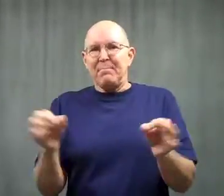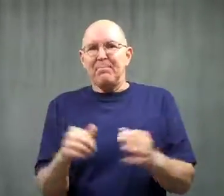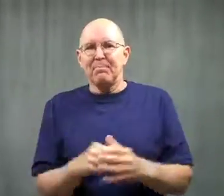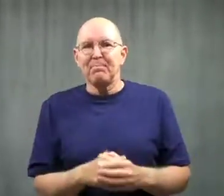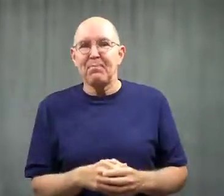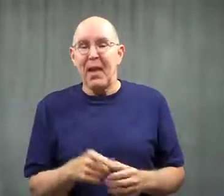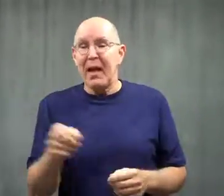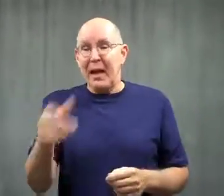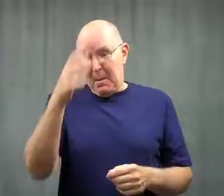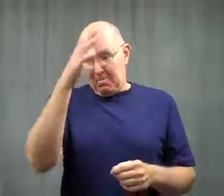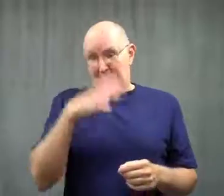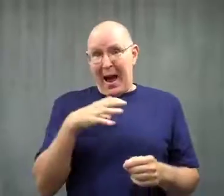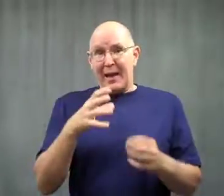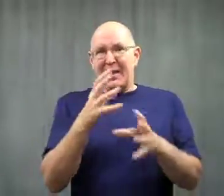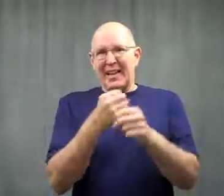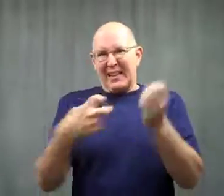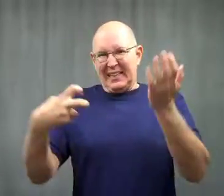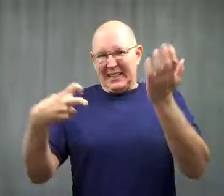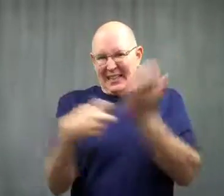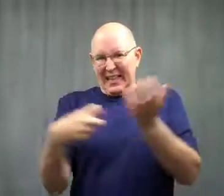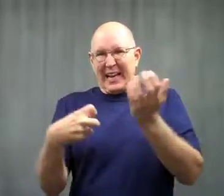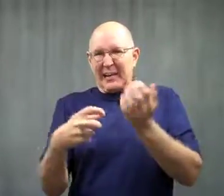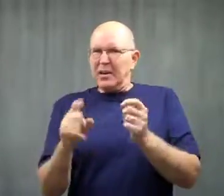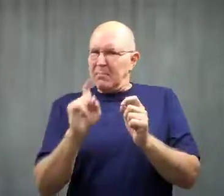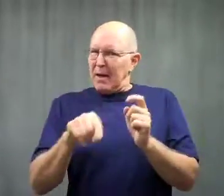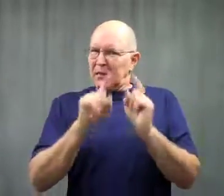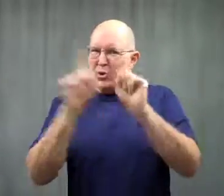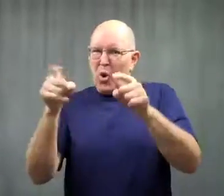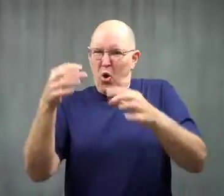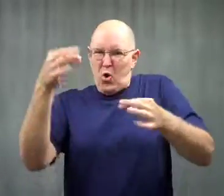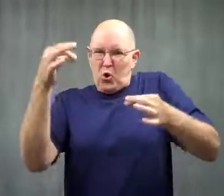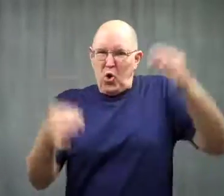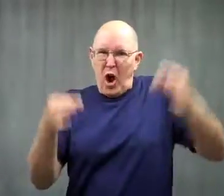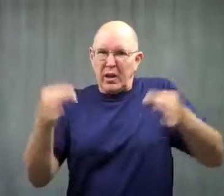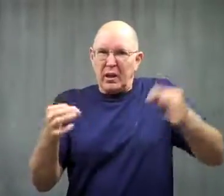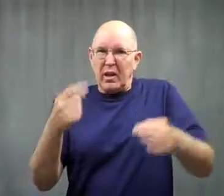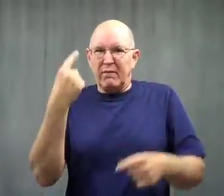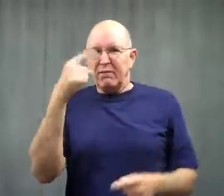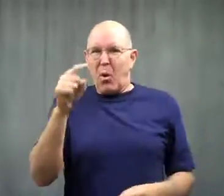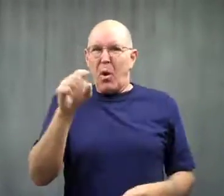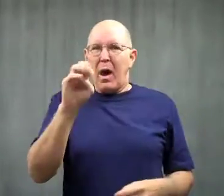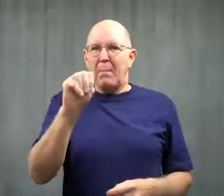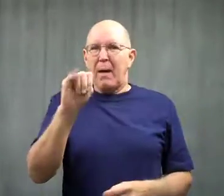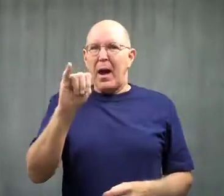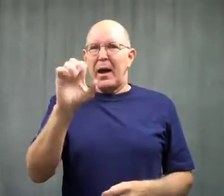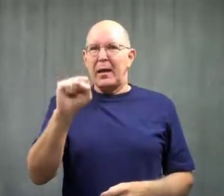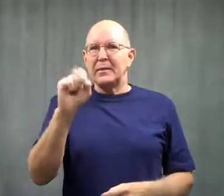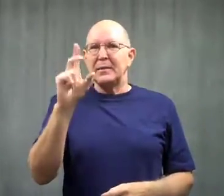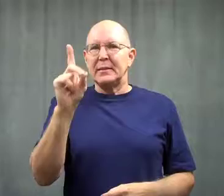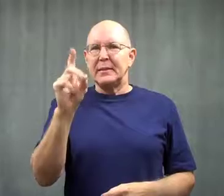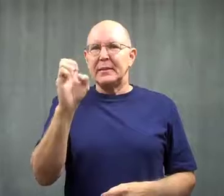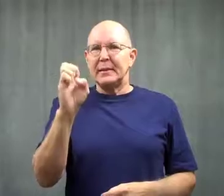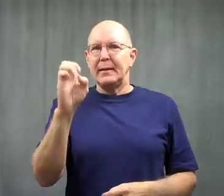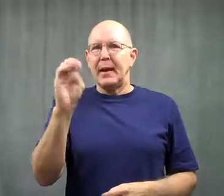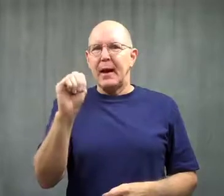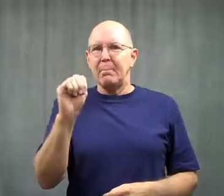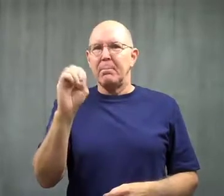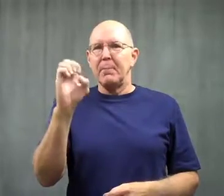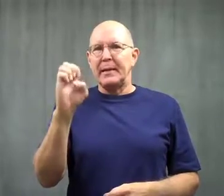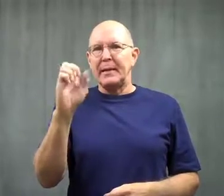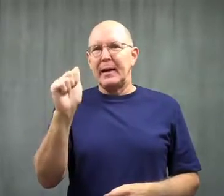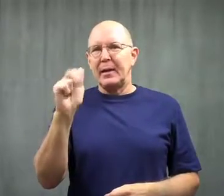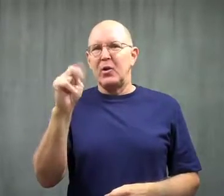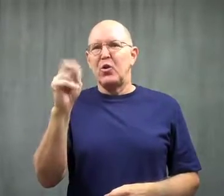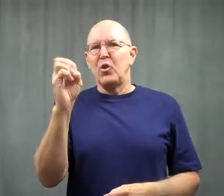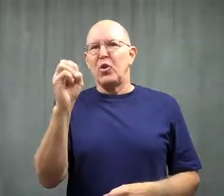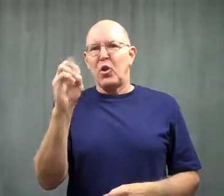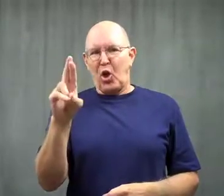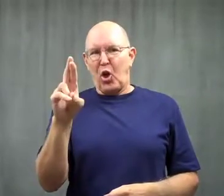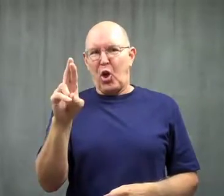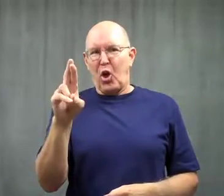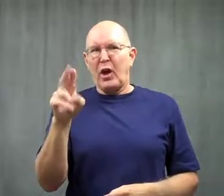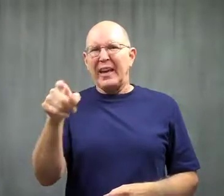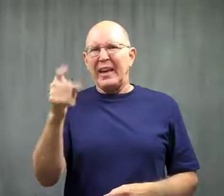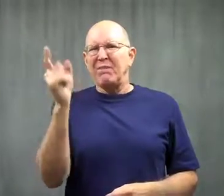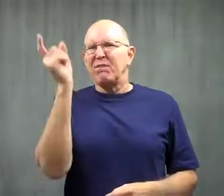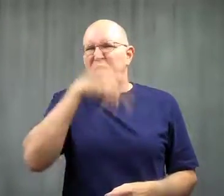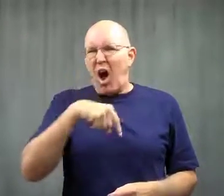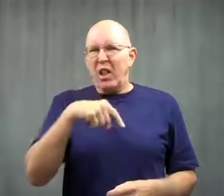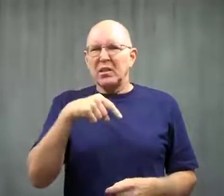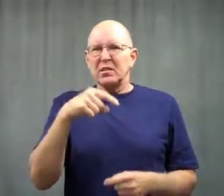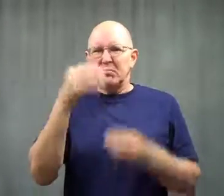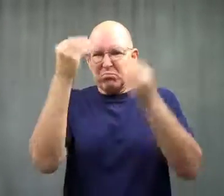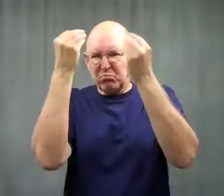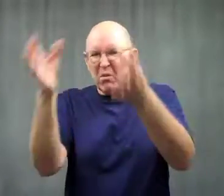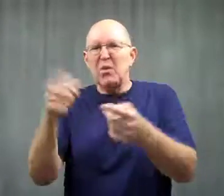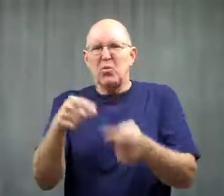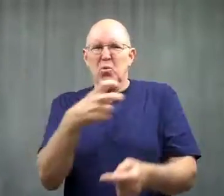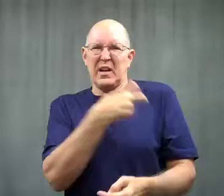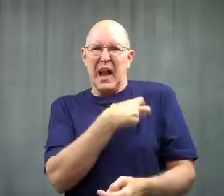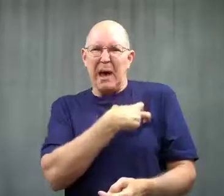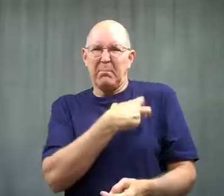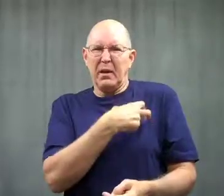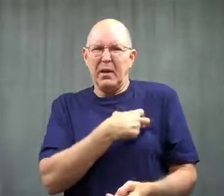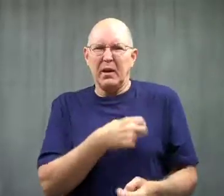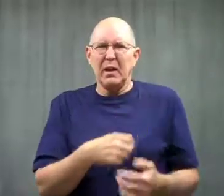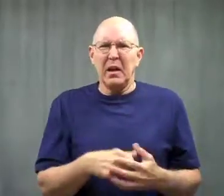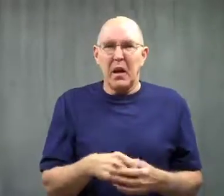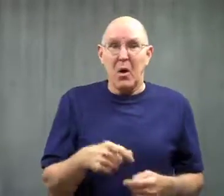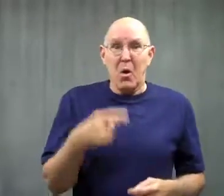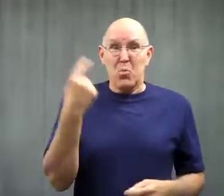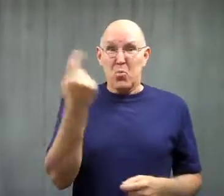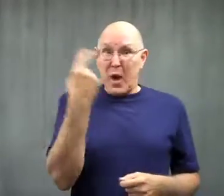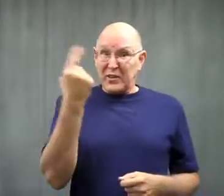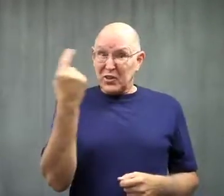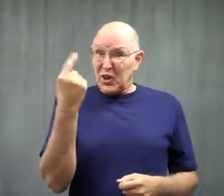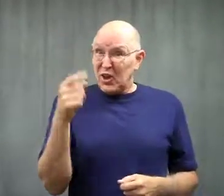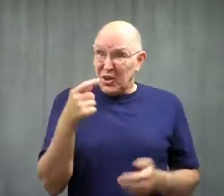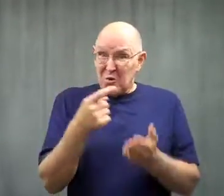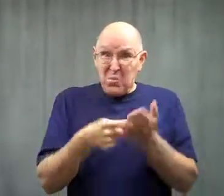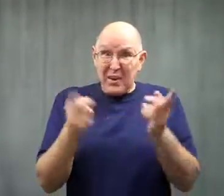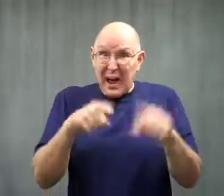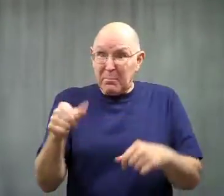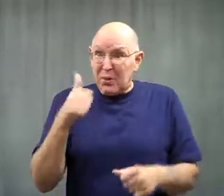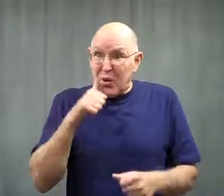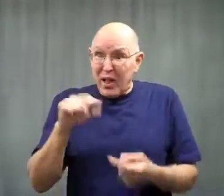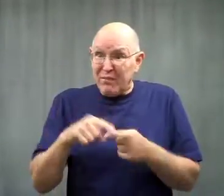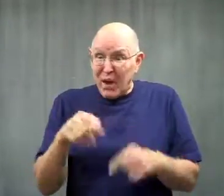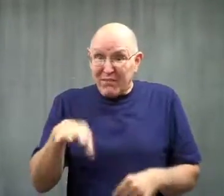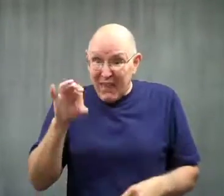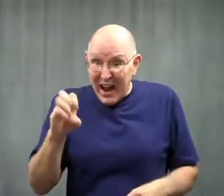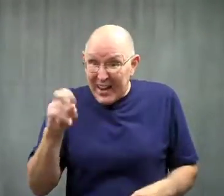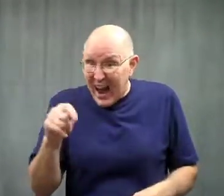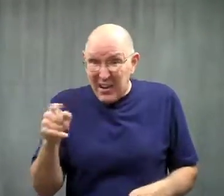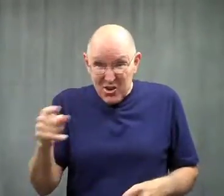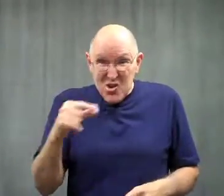They gave him a ticket and charged him with a misdemeanor, a false report to the police.